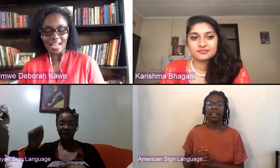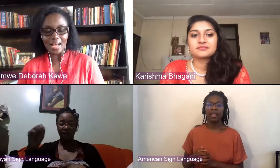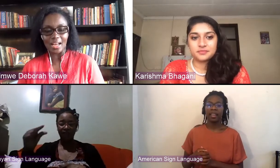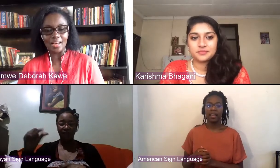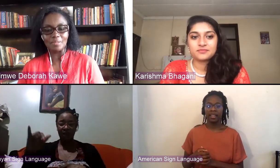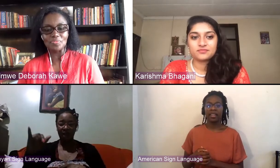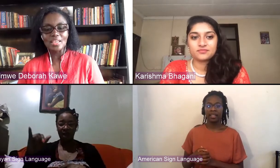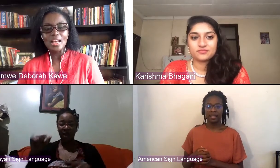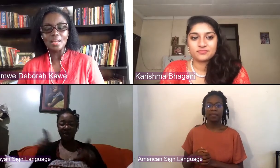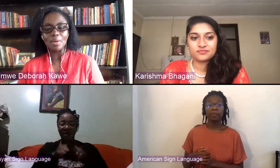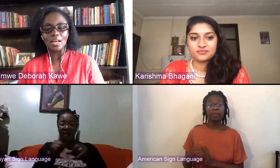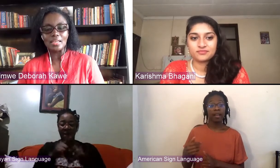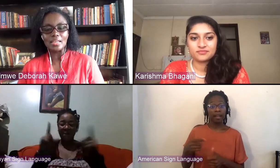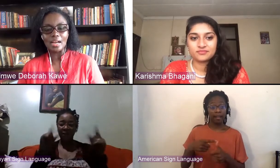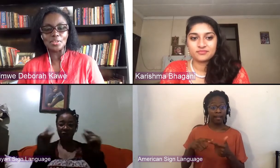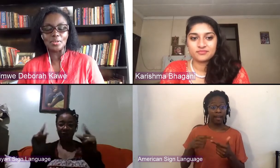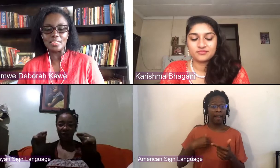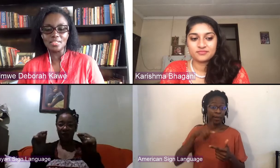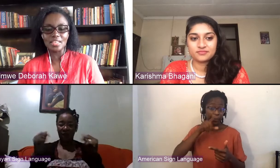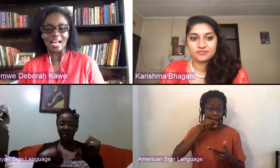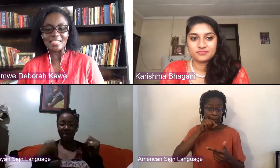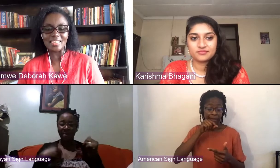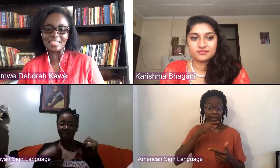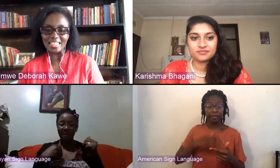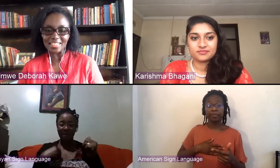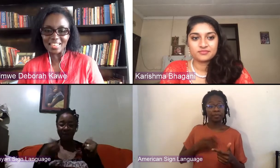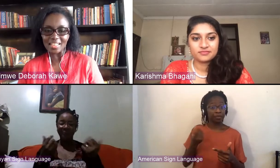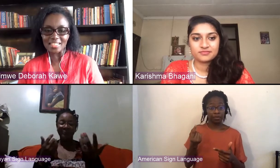And my handle is at Adk Daks, ADK DAKS.